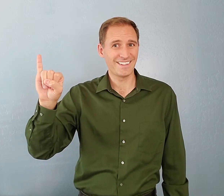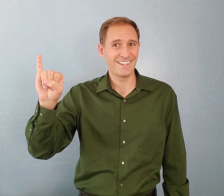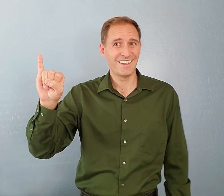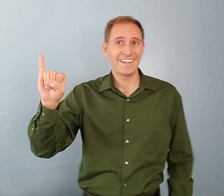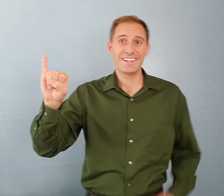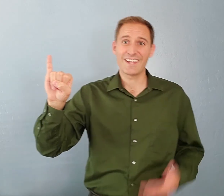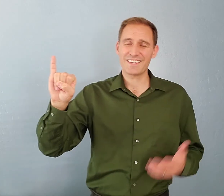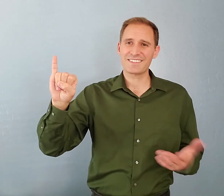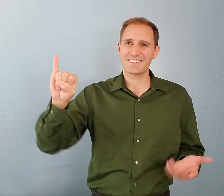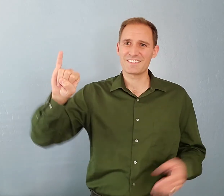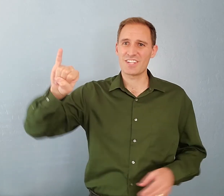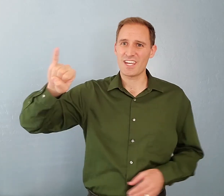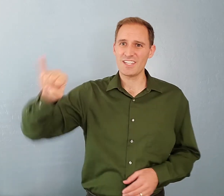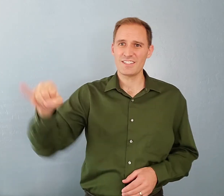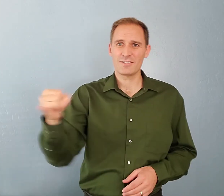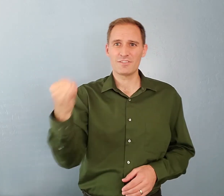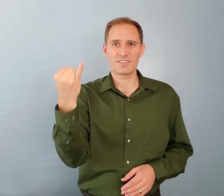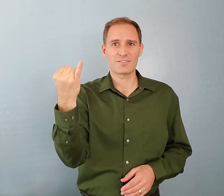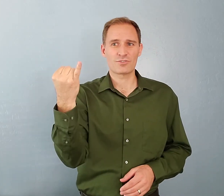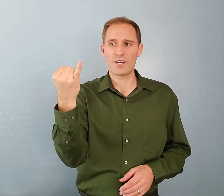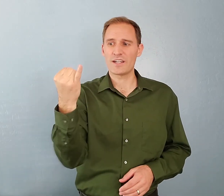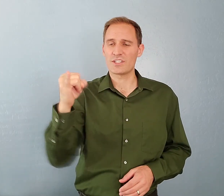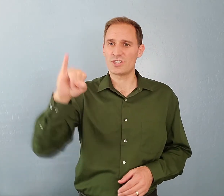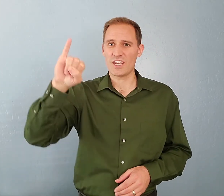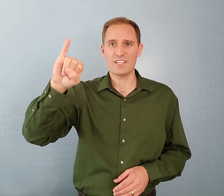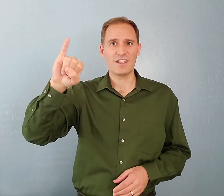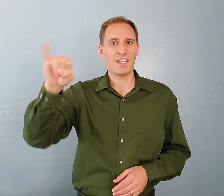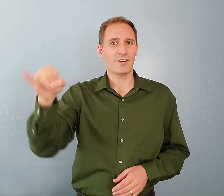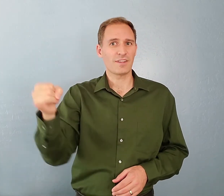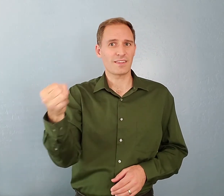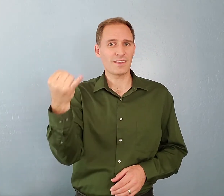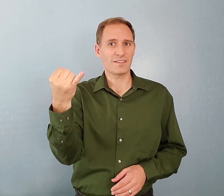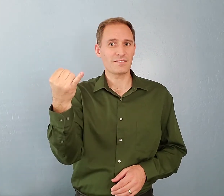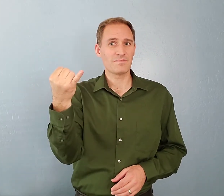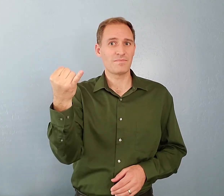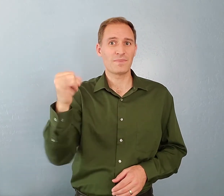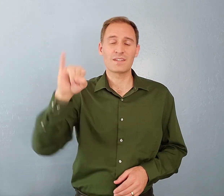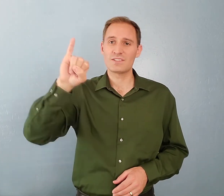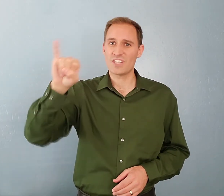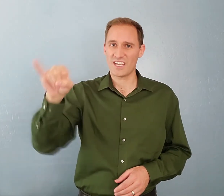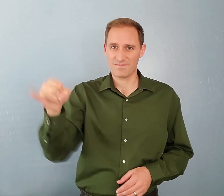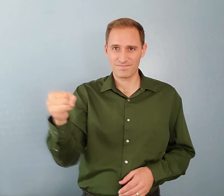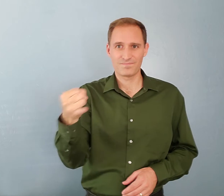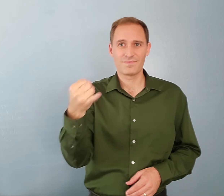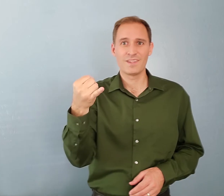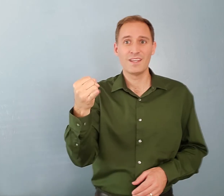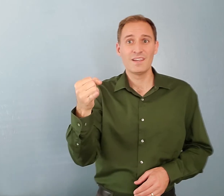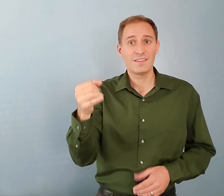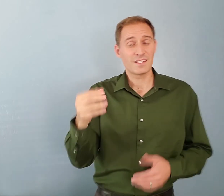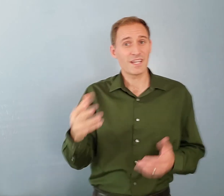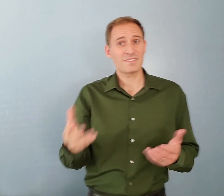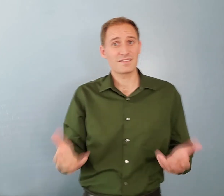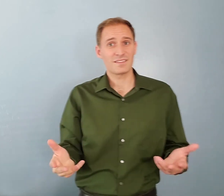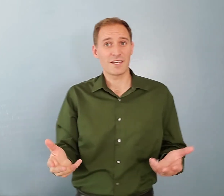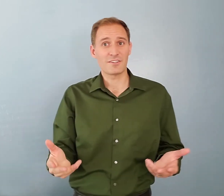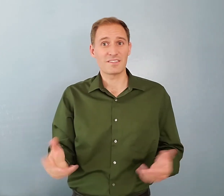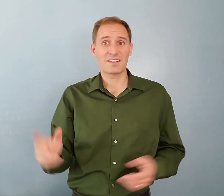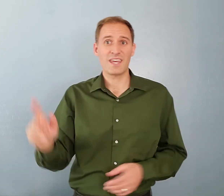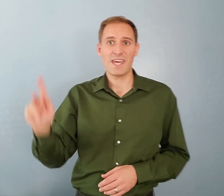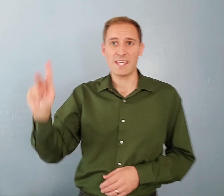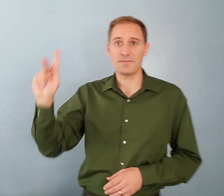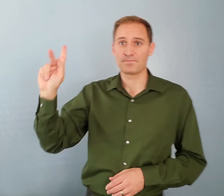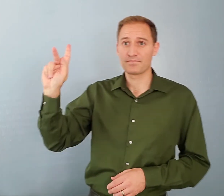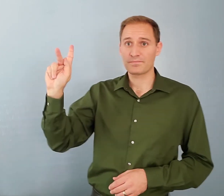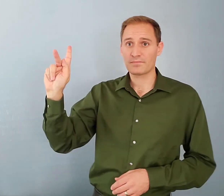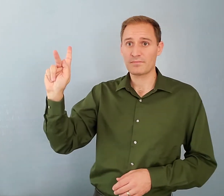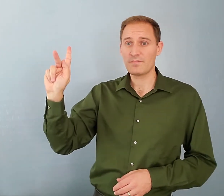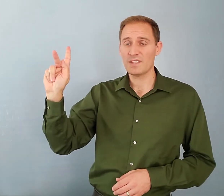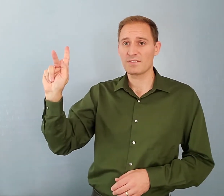Next is J, you just draw a J in the air like this, J. The next letter is K, so you